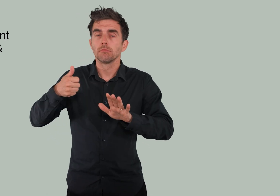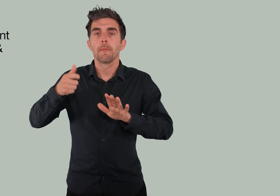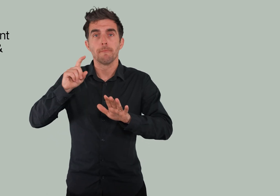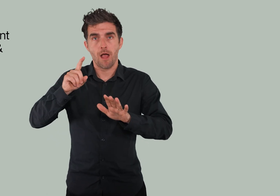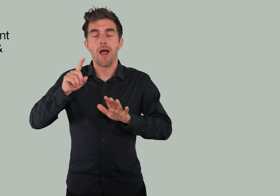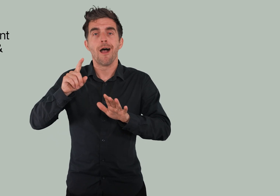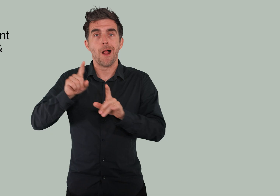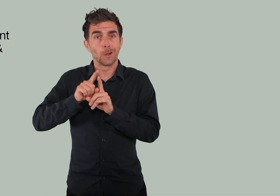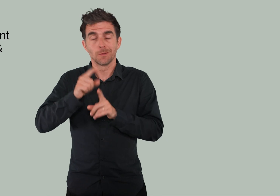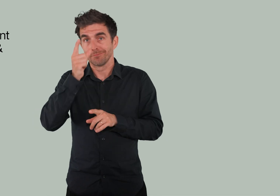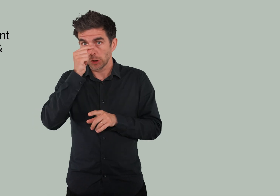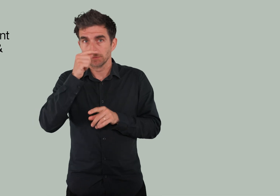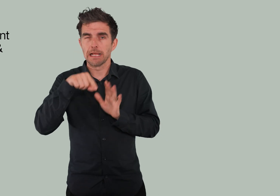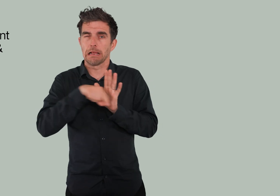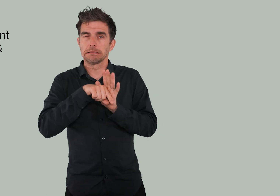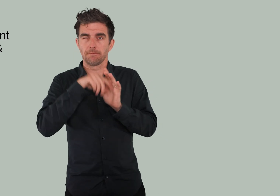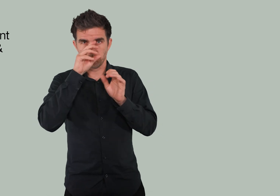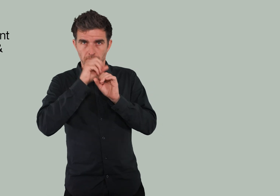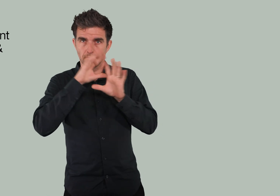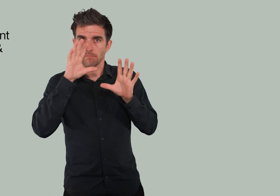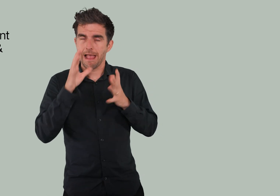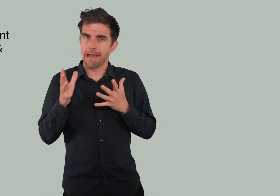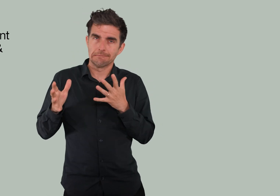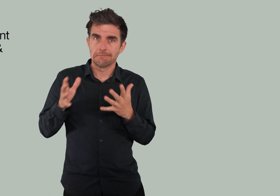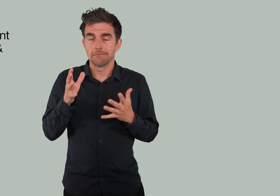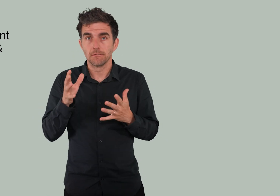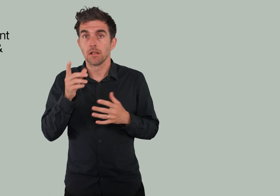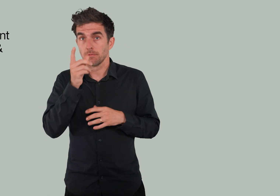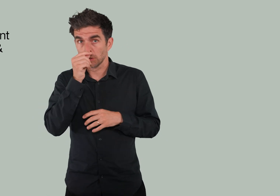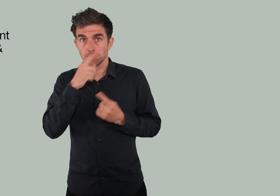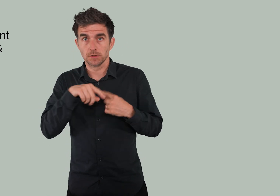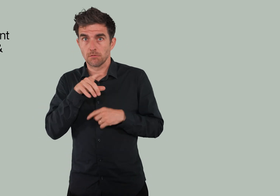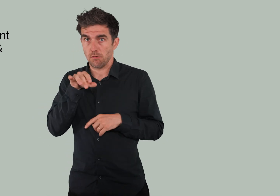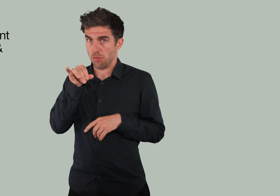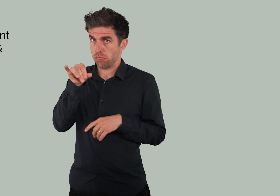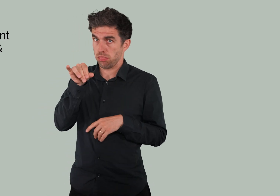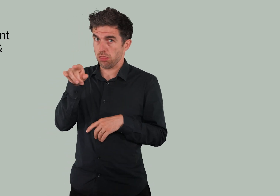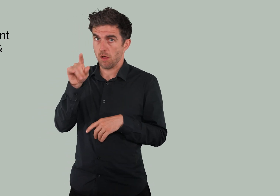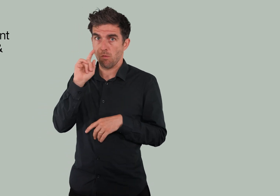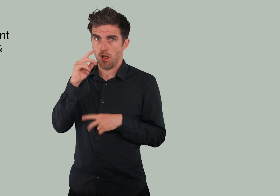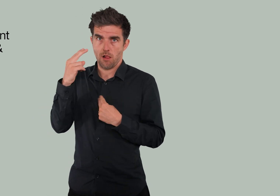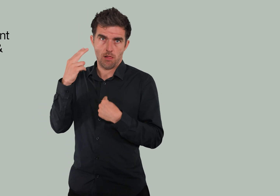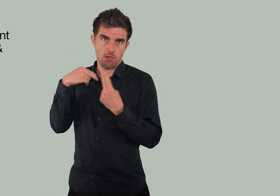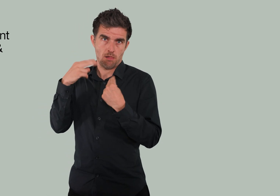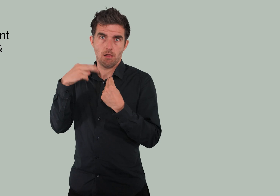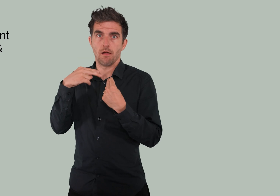had a negative impact, with participants doubting that the specialist would assess